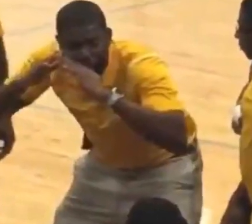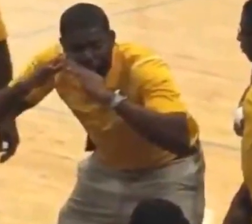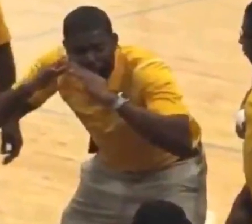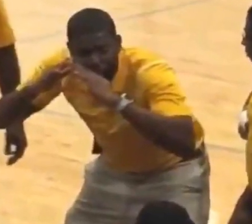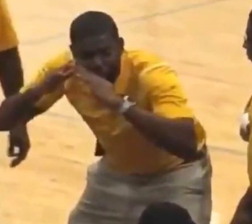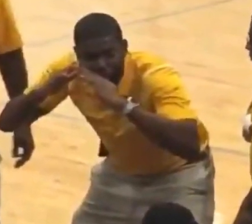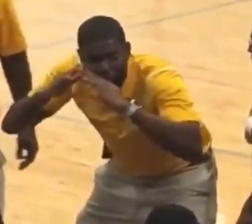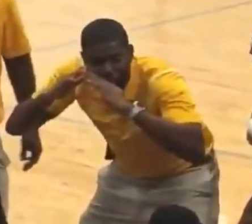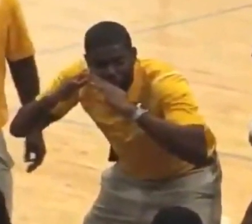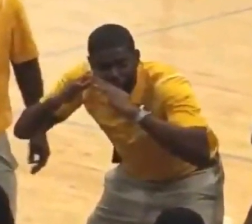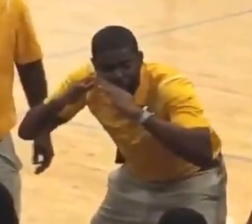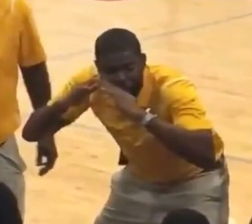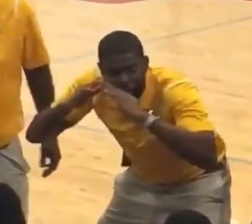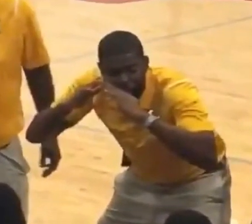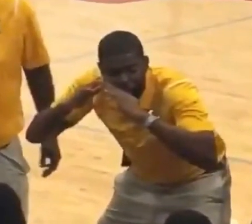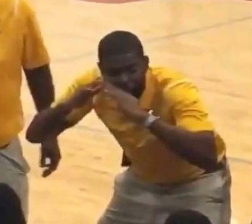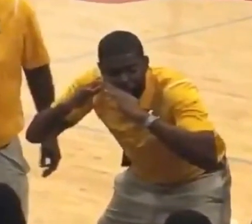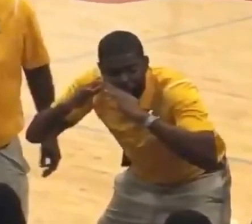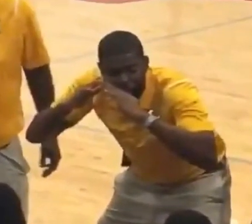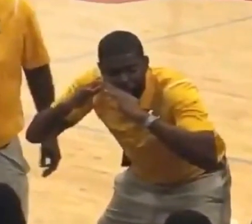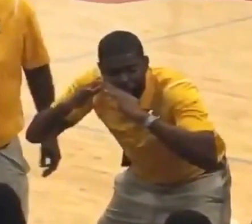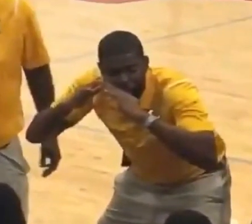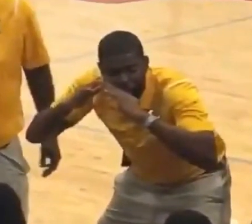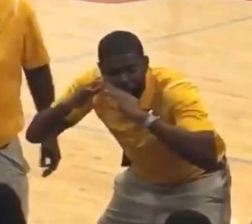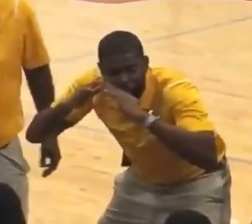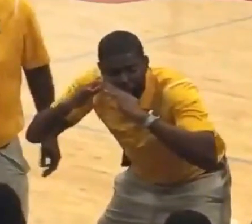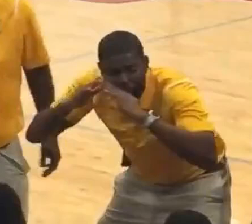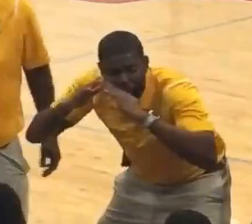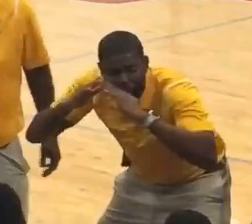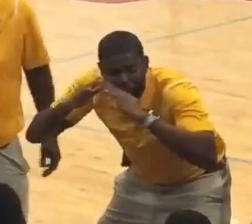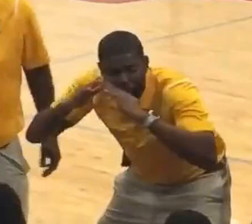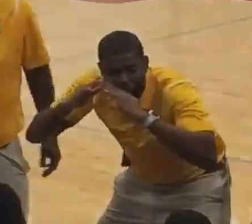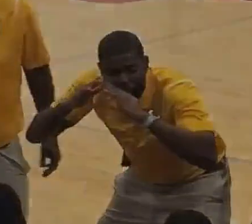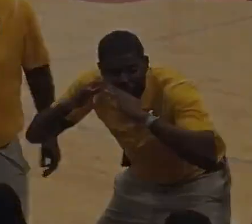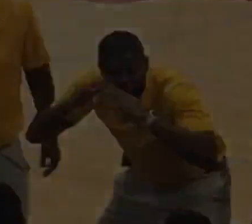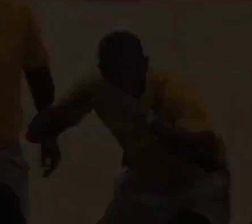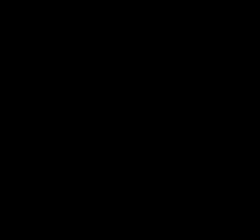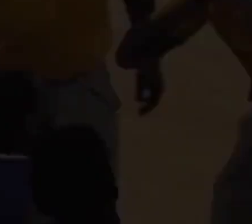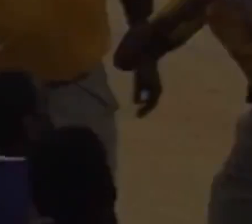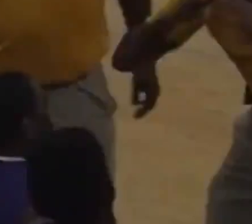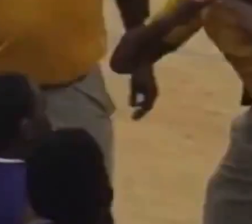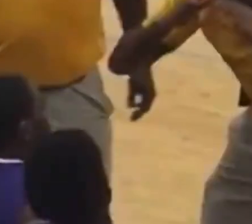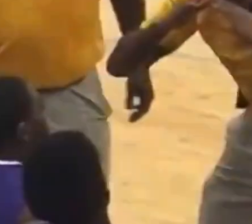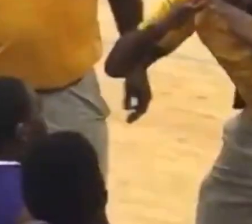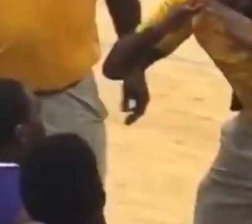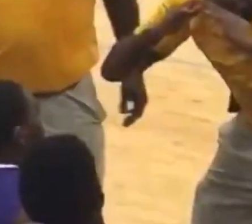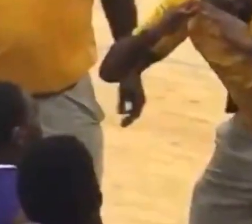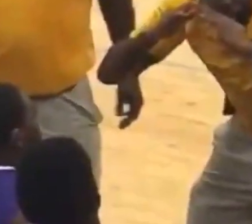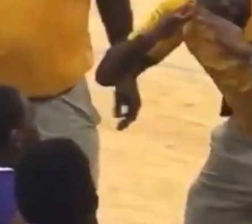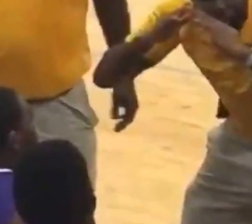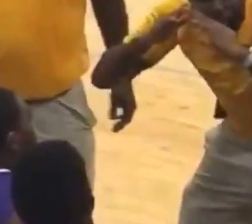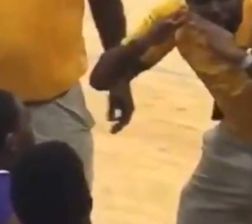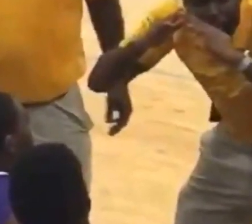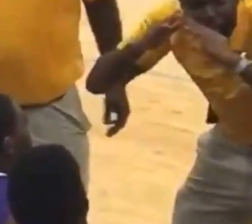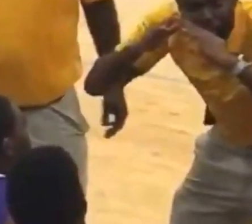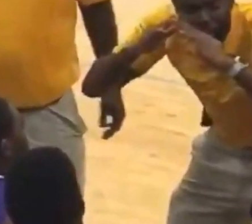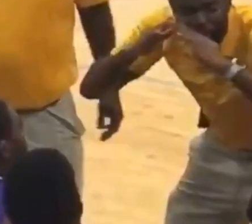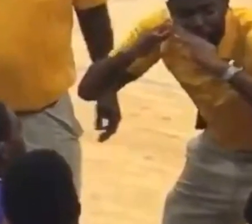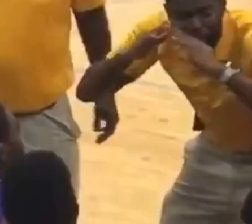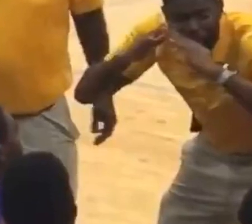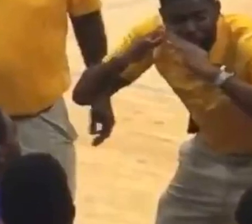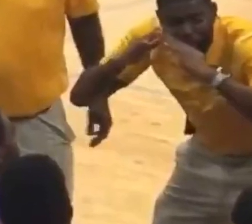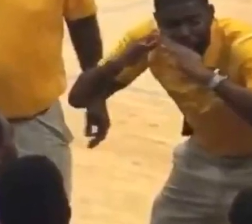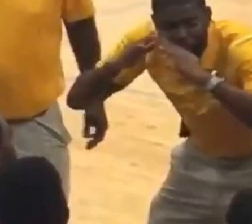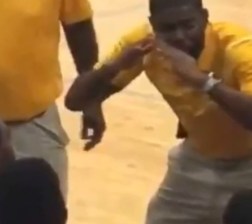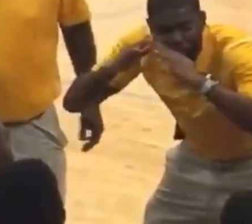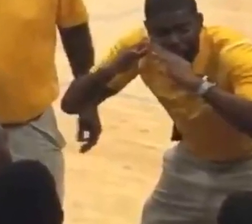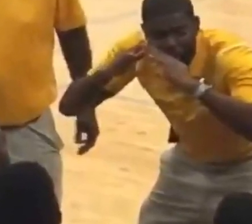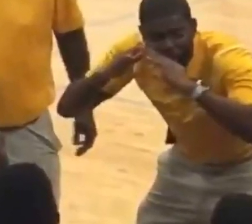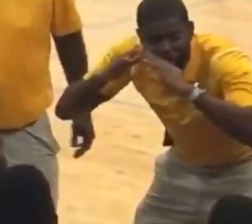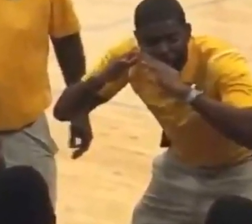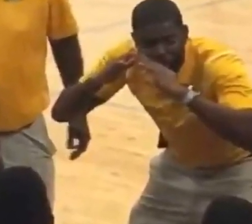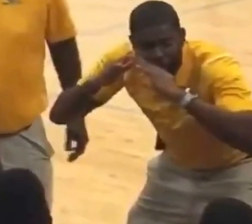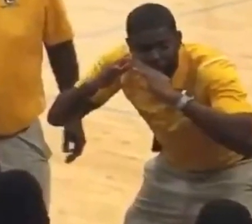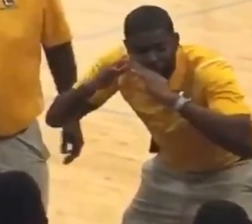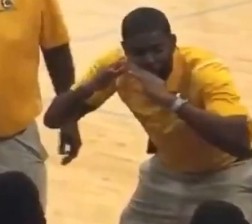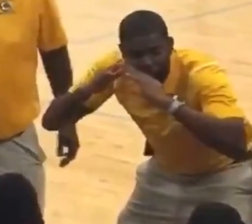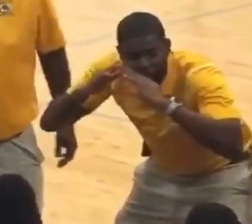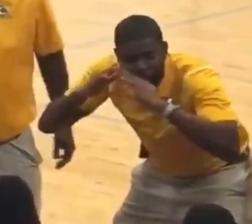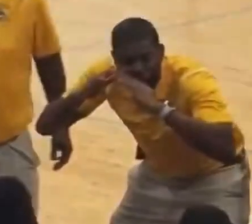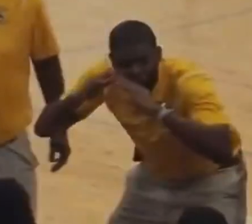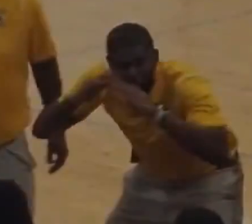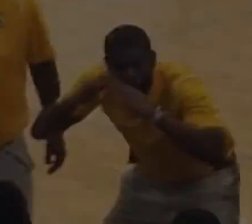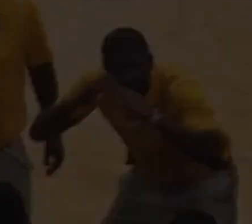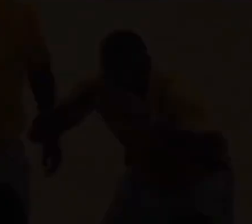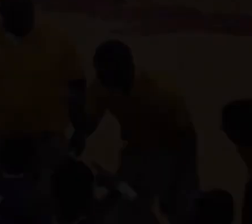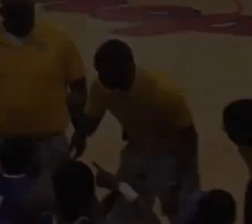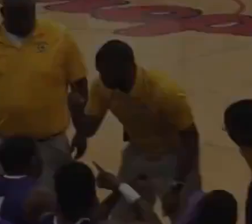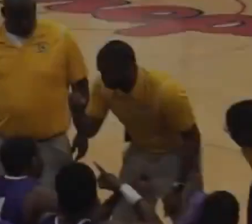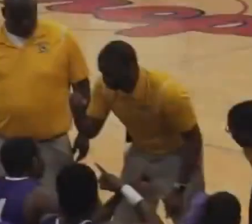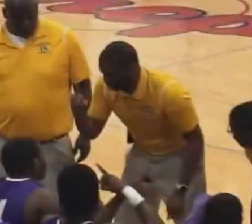" "Coach White is one of many coaches at MSD who instills sportsmanship and pride in players, while teaching them life skills through athletics